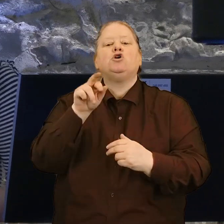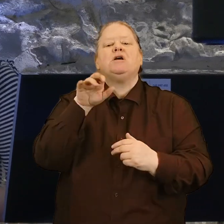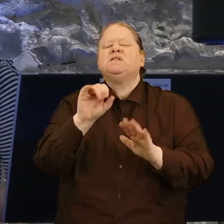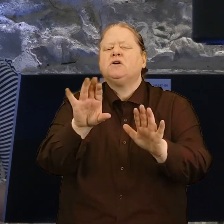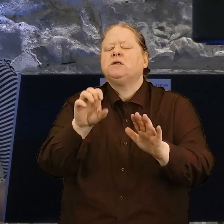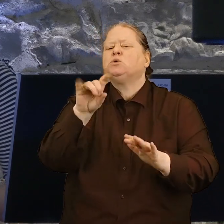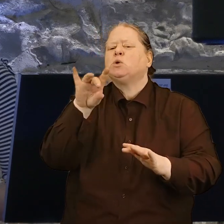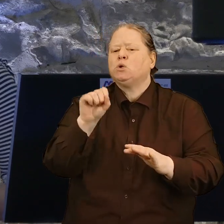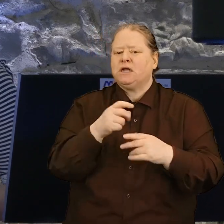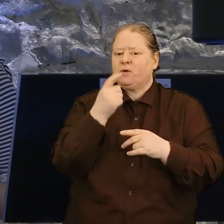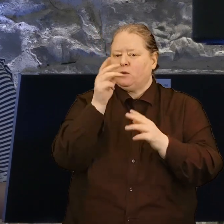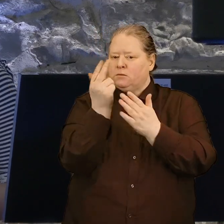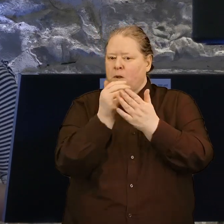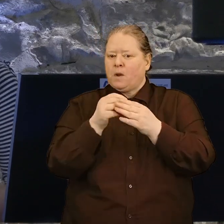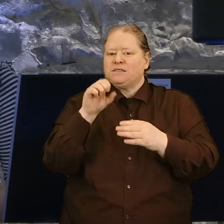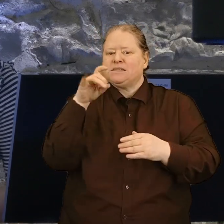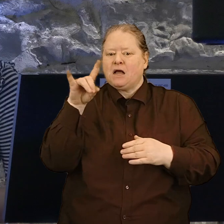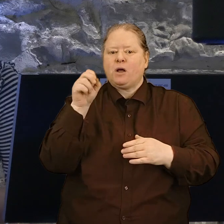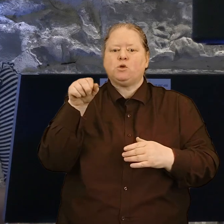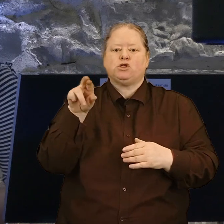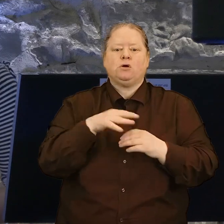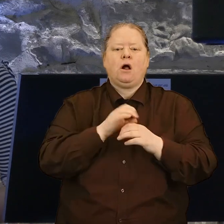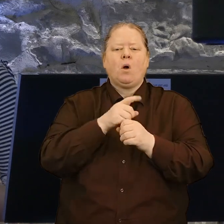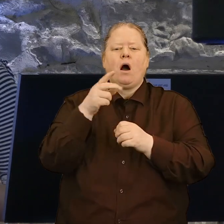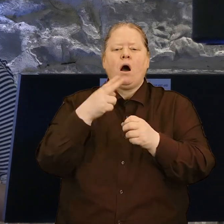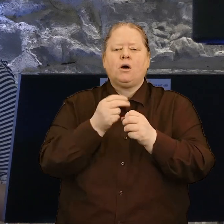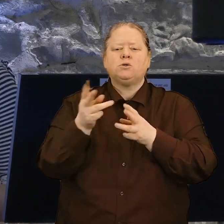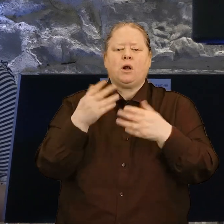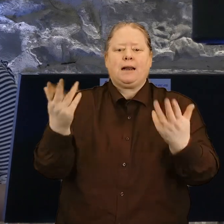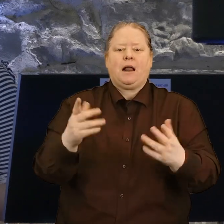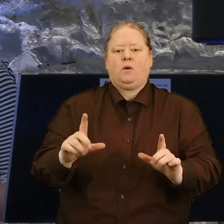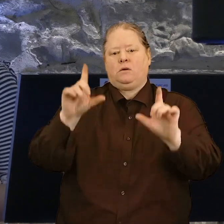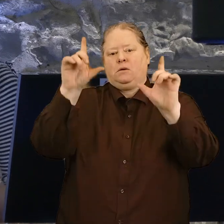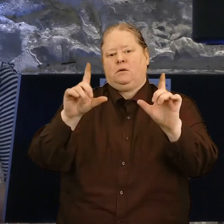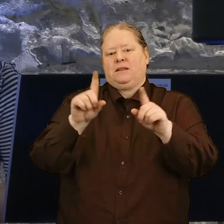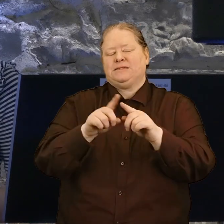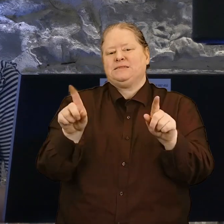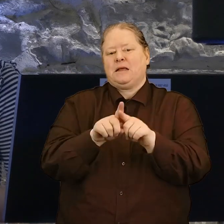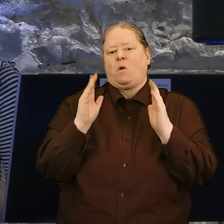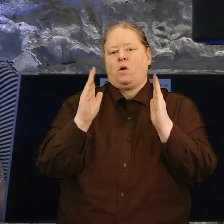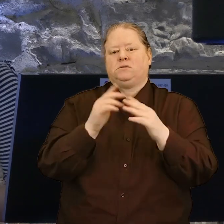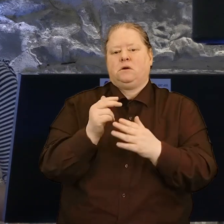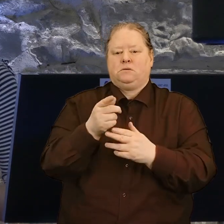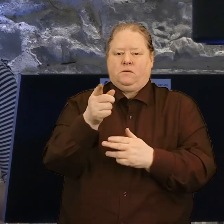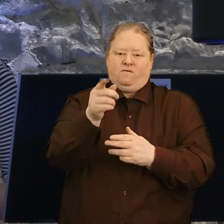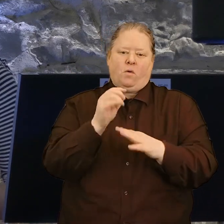had a portrait by Sarah Purser. All these artworks are now hanging in the same hall in the College, forming part of what Stokes had described as the